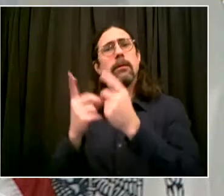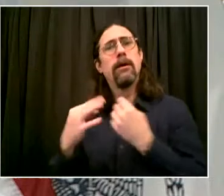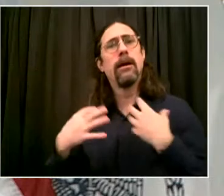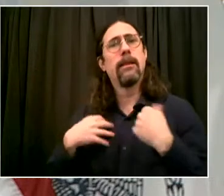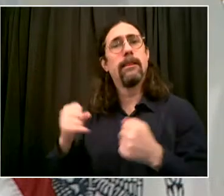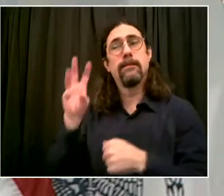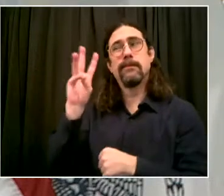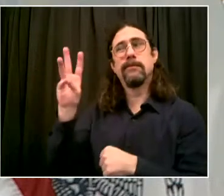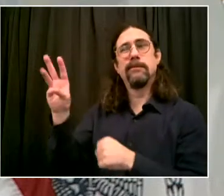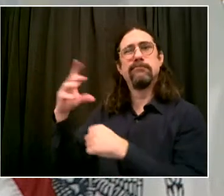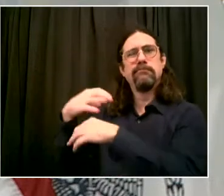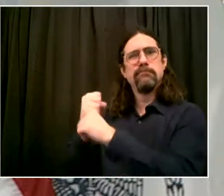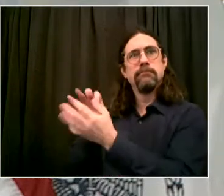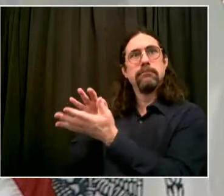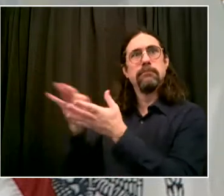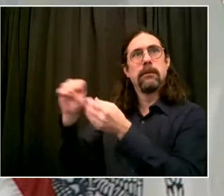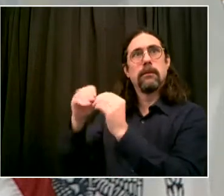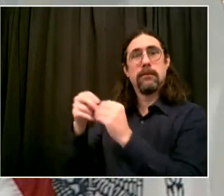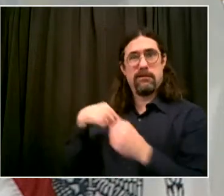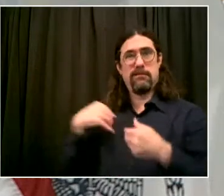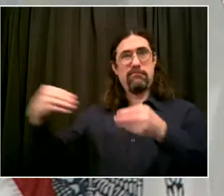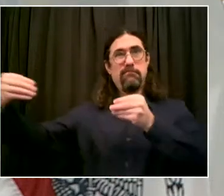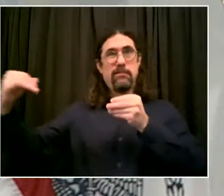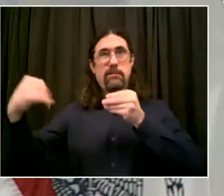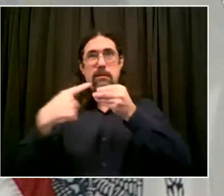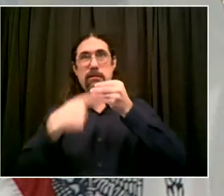ONE OF THE THINGS I'VE DONE TO CLARIFY Y THE E